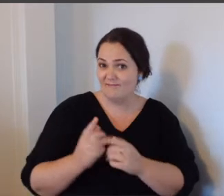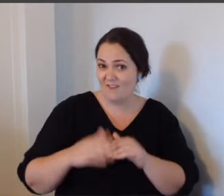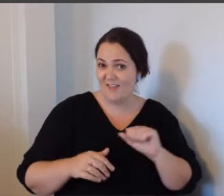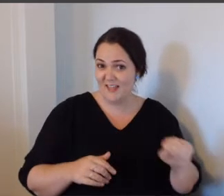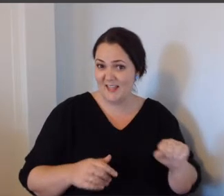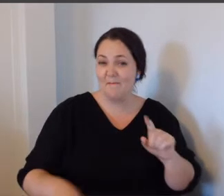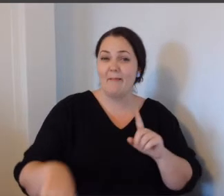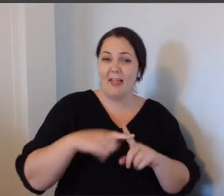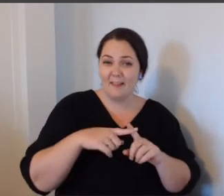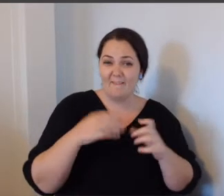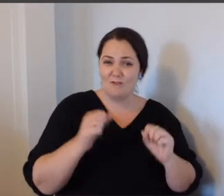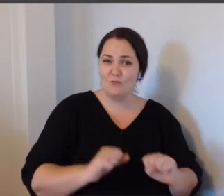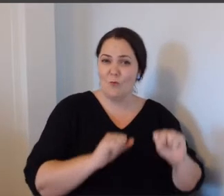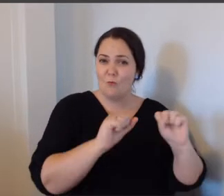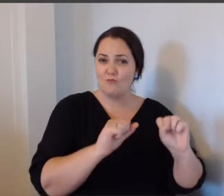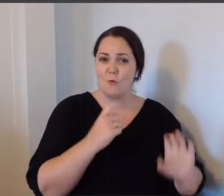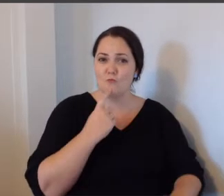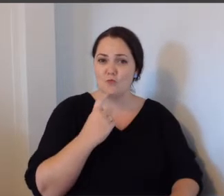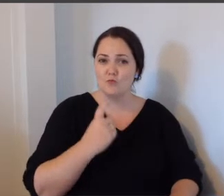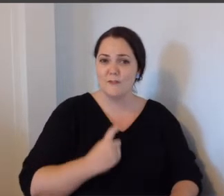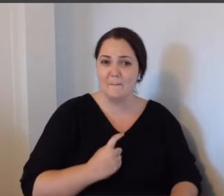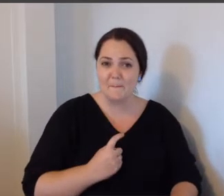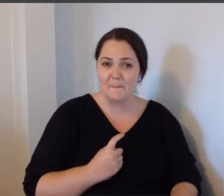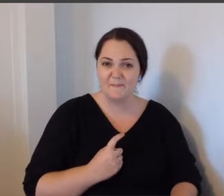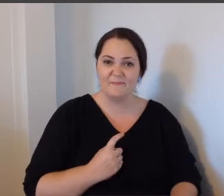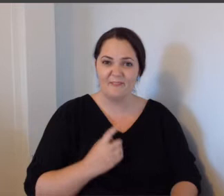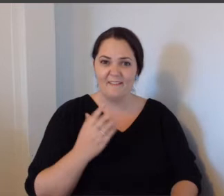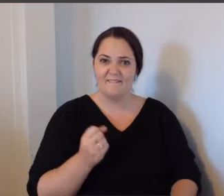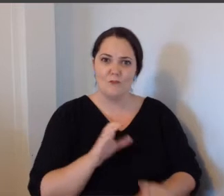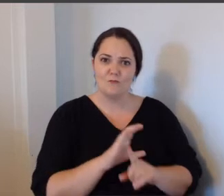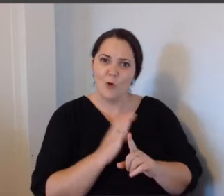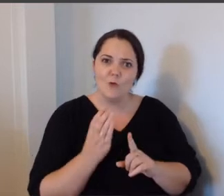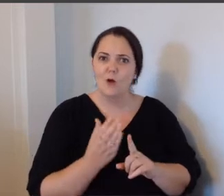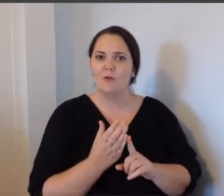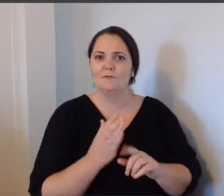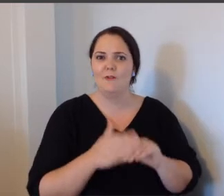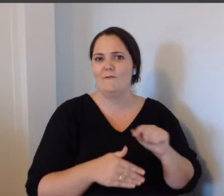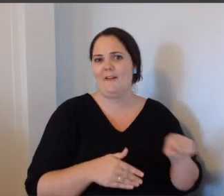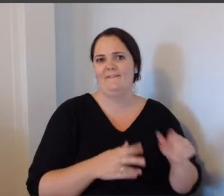He even has his own museum so there's a culture industry that surrounds van Gogh now if you